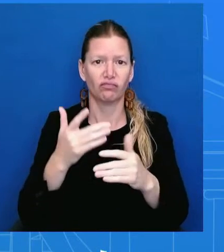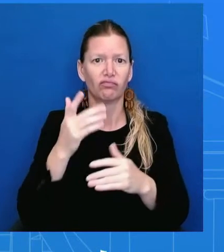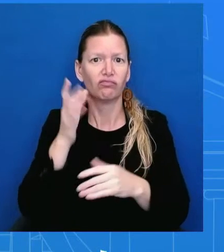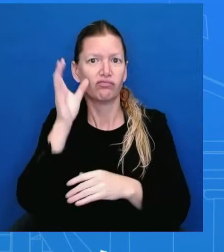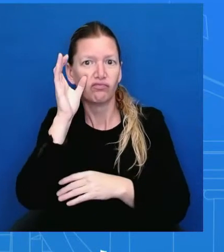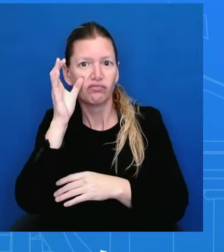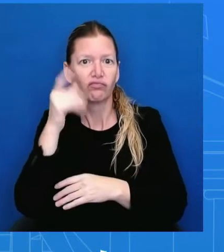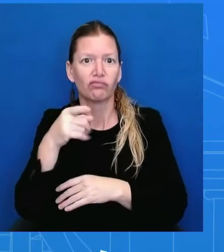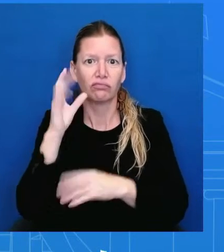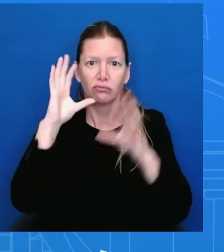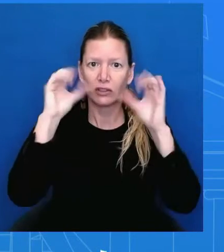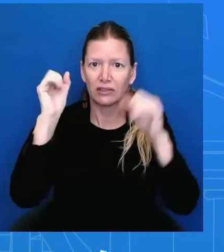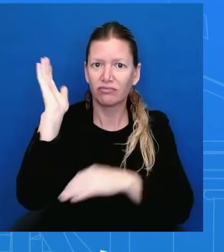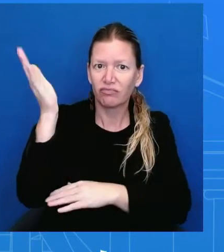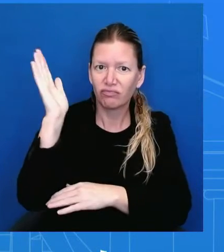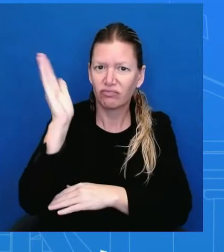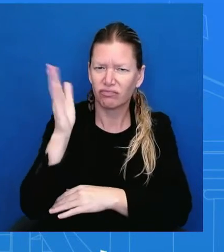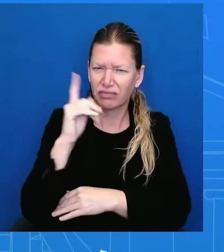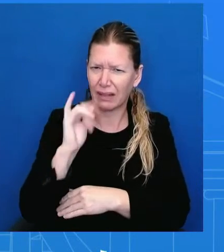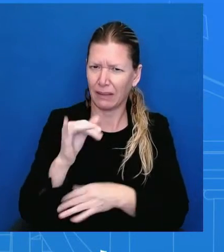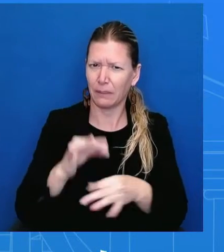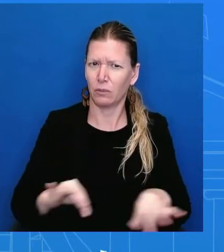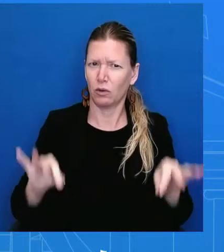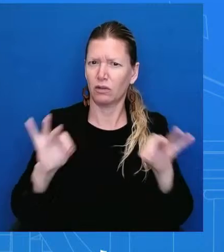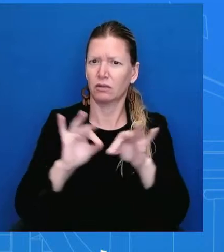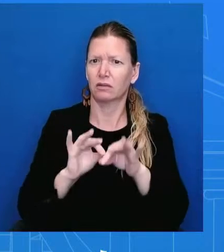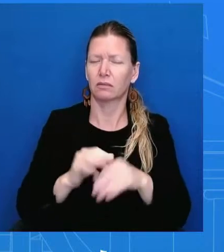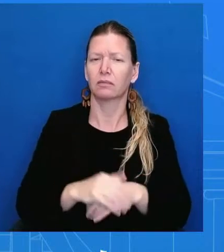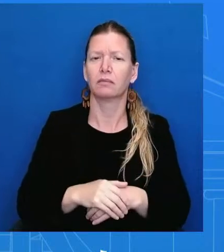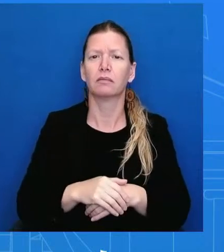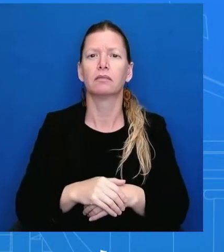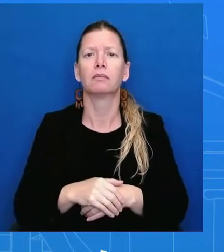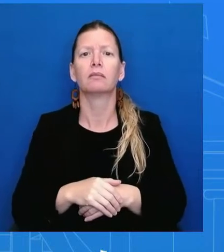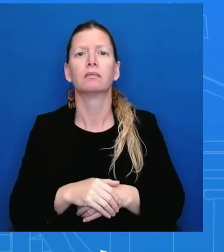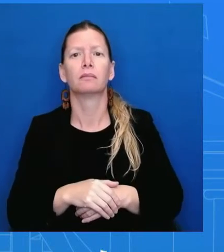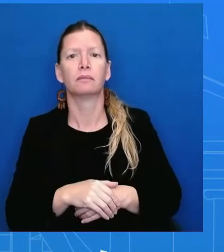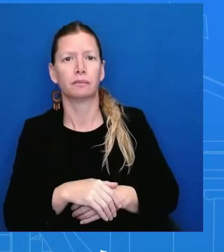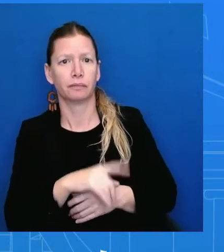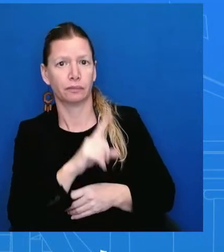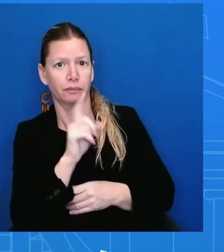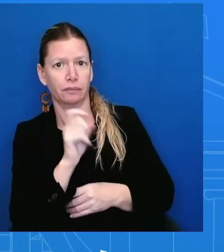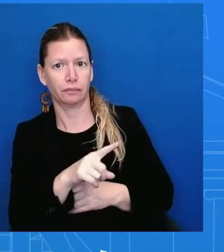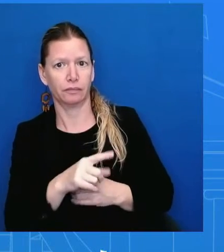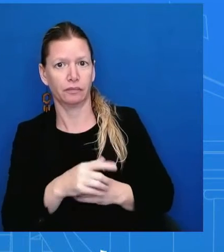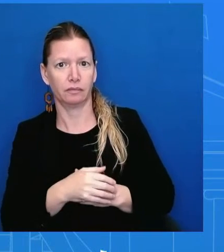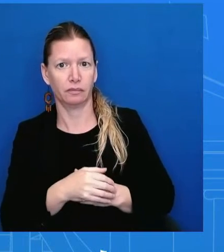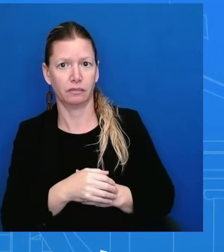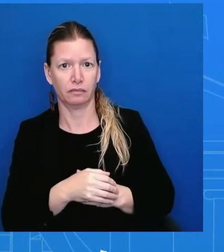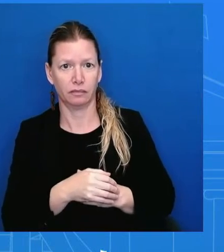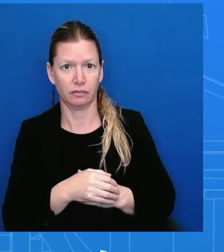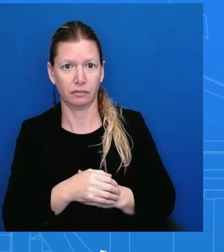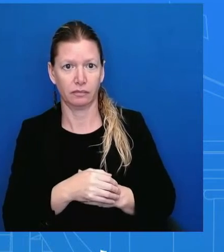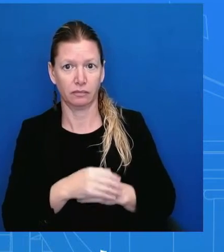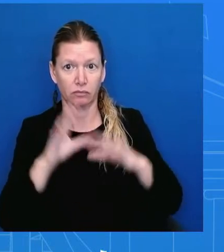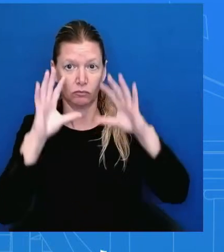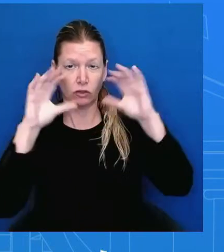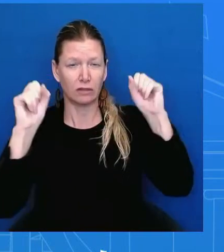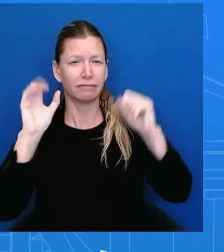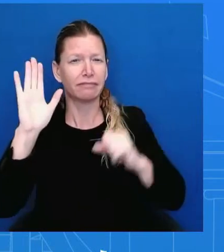The Press: Yeah, thanks, Karine. Were all three of President Biden's neurol- neurological exams that you've confirmed, were they all conducted at Walter Reed?